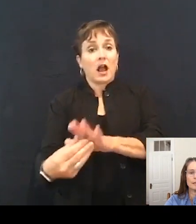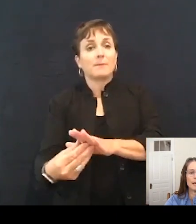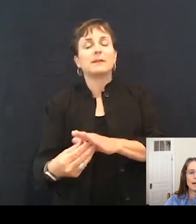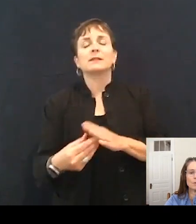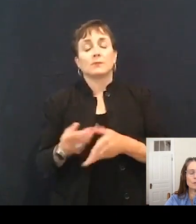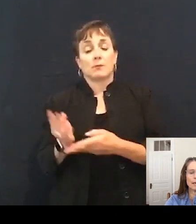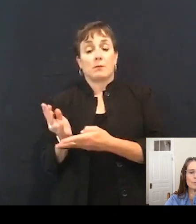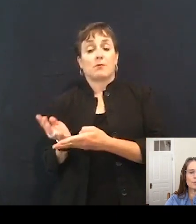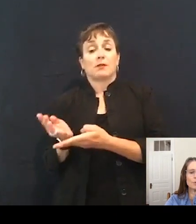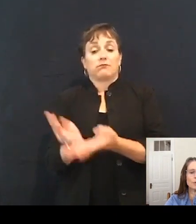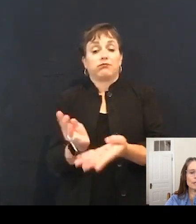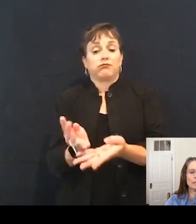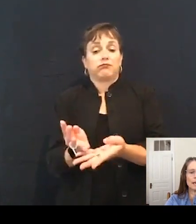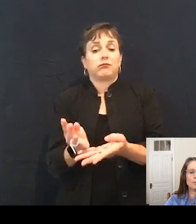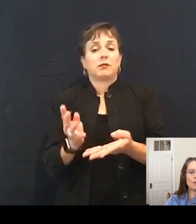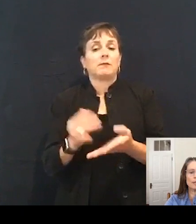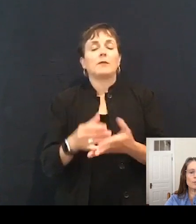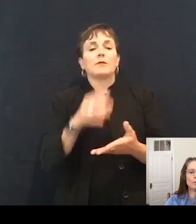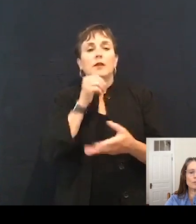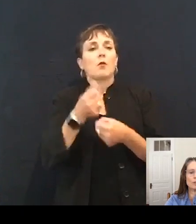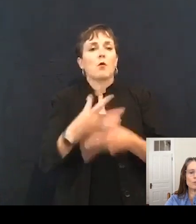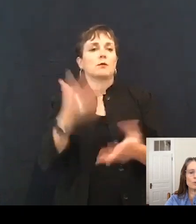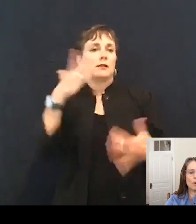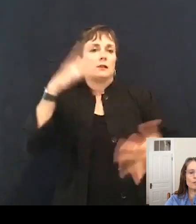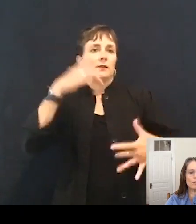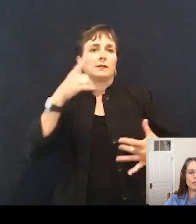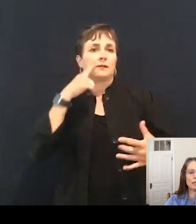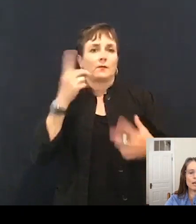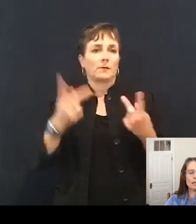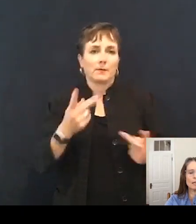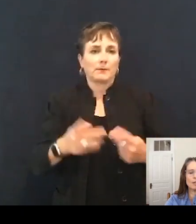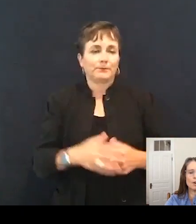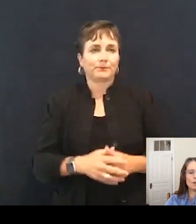Our laboratory collaborated with Dr. Gwen Geleoc at Harvard,